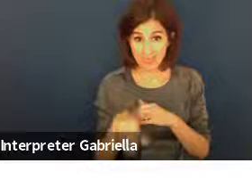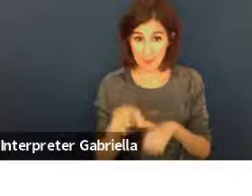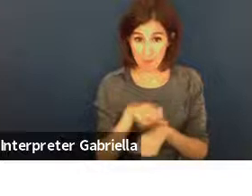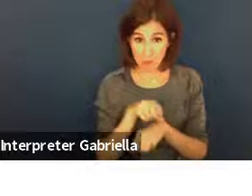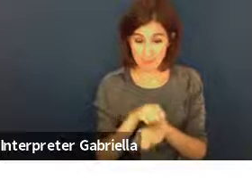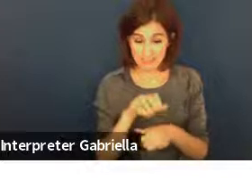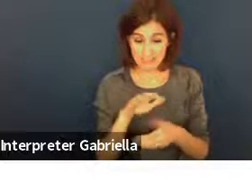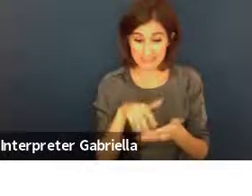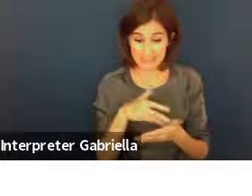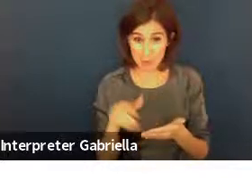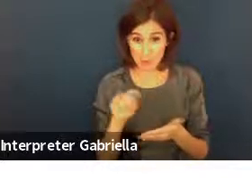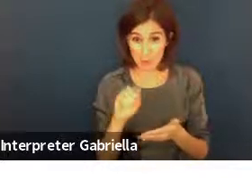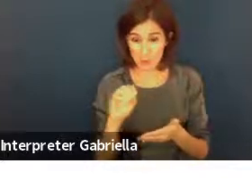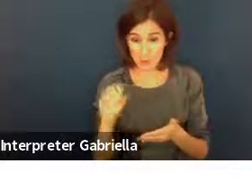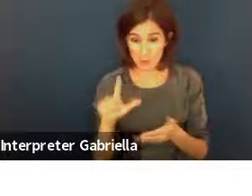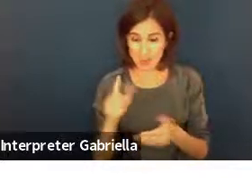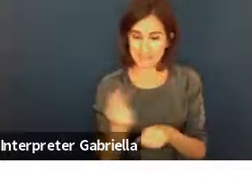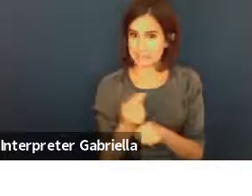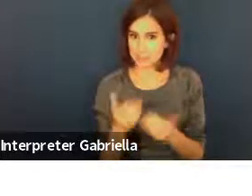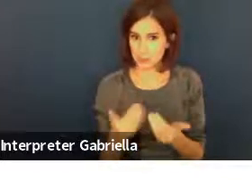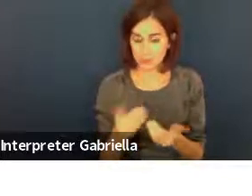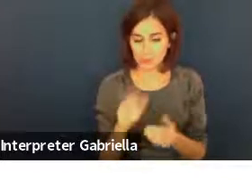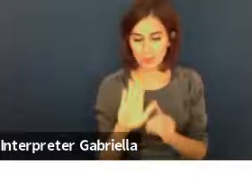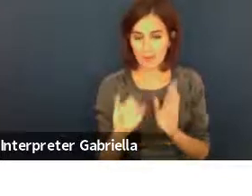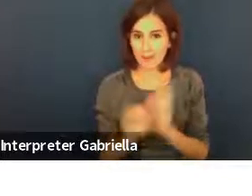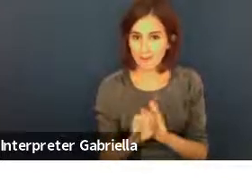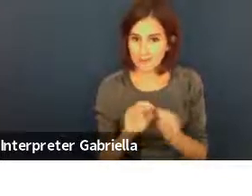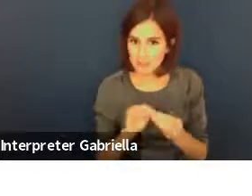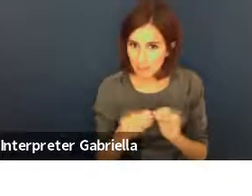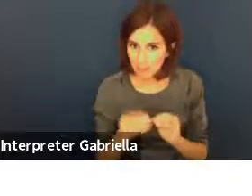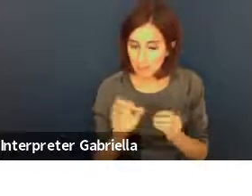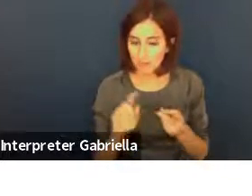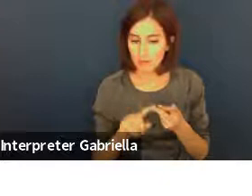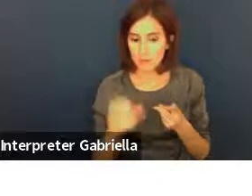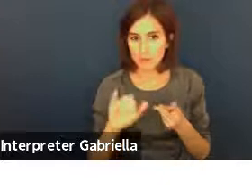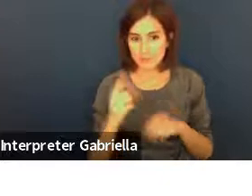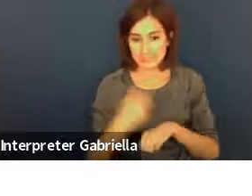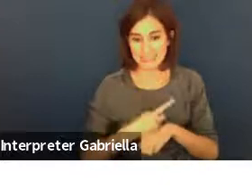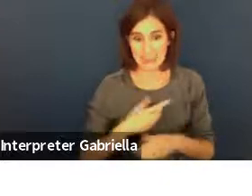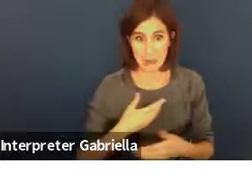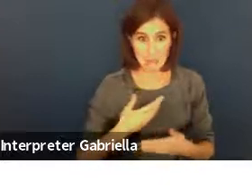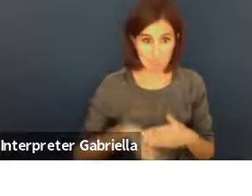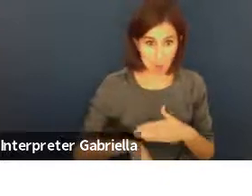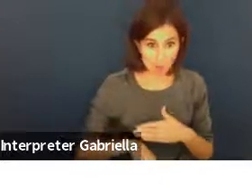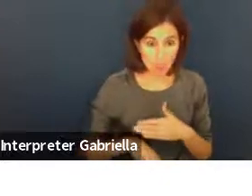Linda Kobashigawa: They just sign in. I think it's their ID number, and like a date of birth and they can go through and shoes within like the next week.